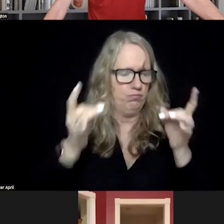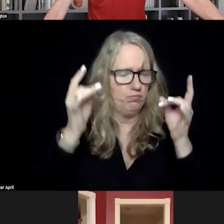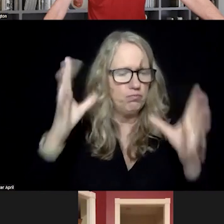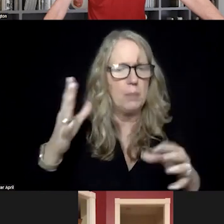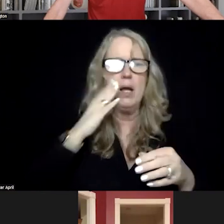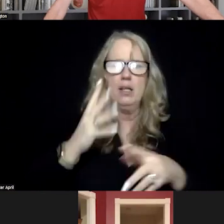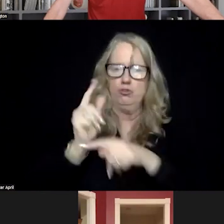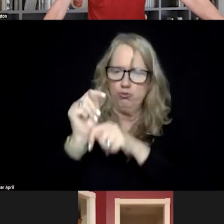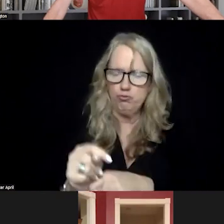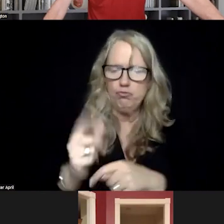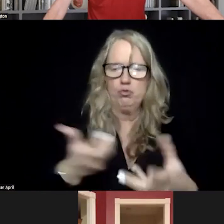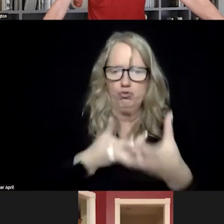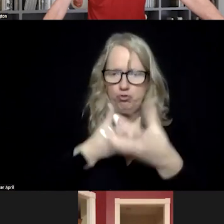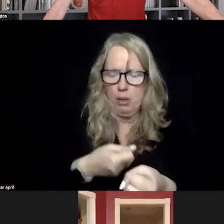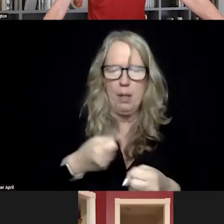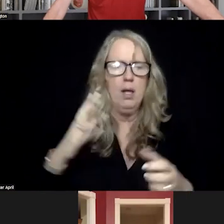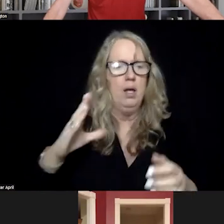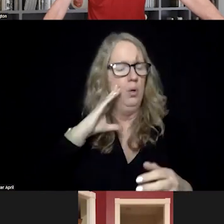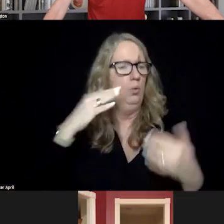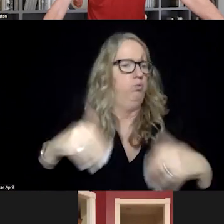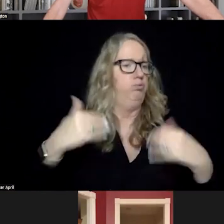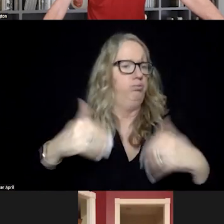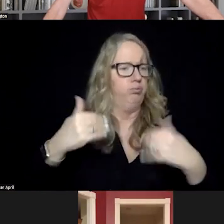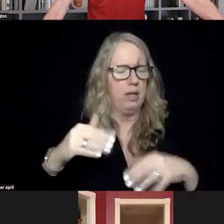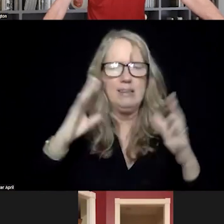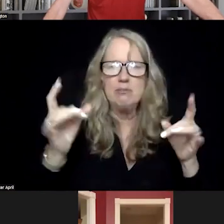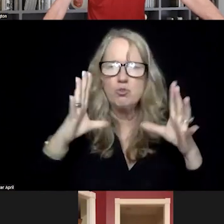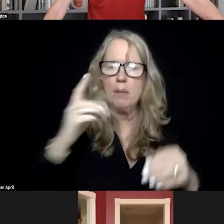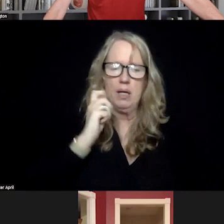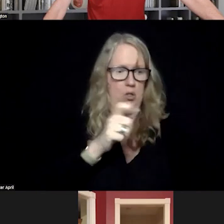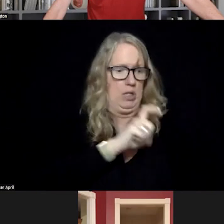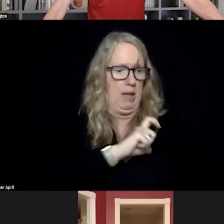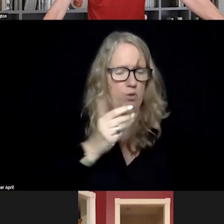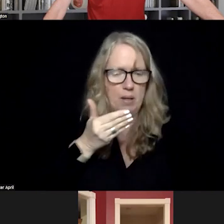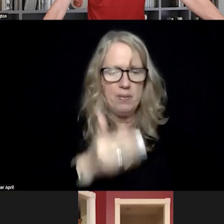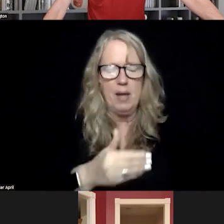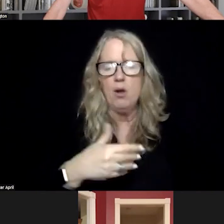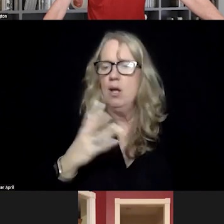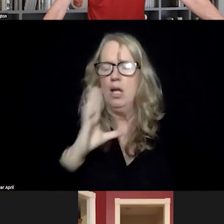AND WHEN A PERSON IS IN CRISIS, THAT HAVING LAW ENFORCEMENT THERE ON THE SPOT WILL MAKE IT WORSE.